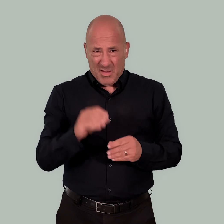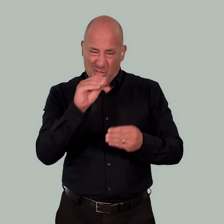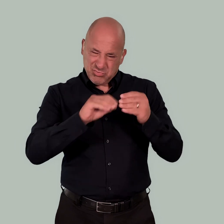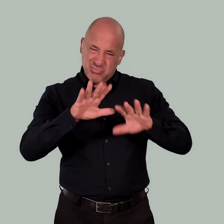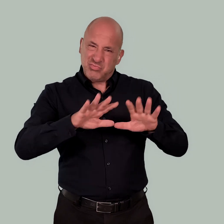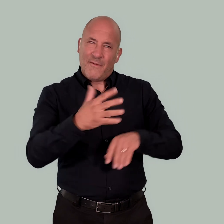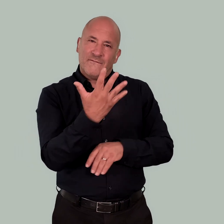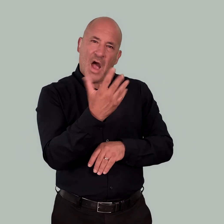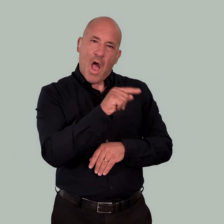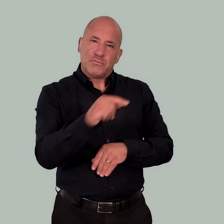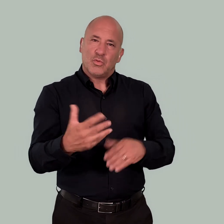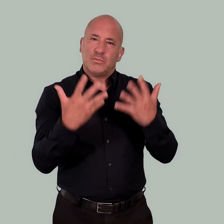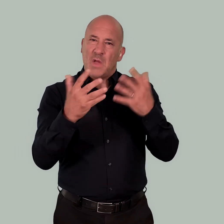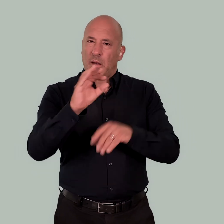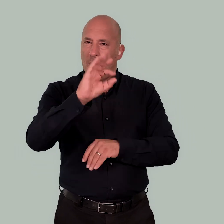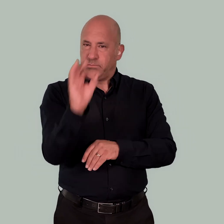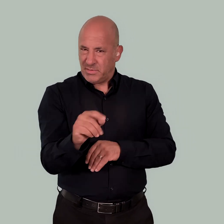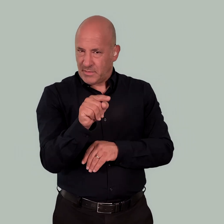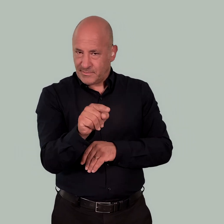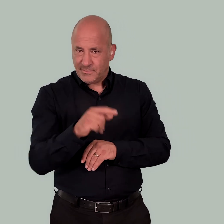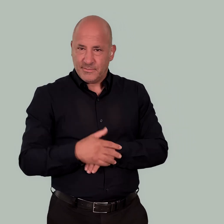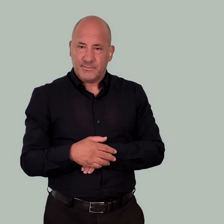currently equating to around 5 to 10 per cent of the population.